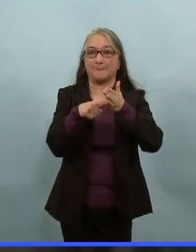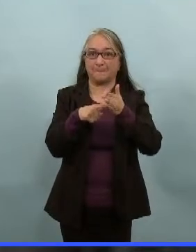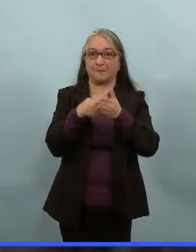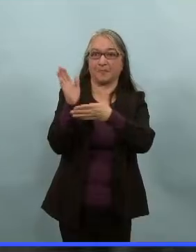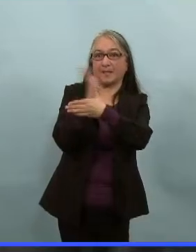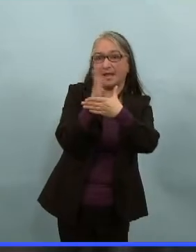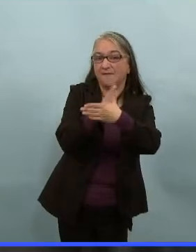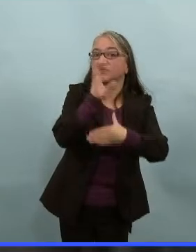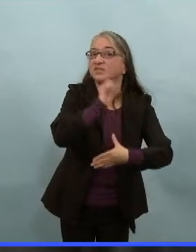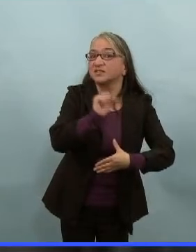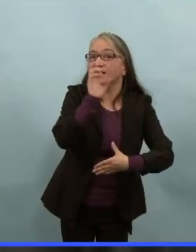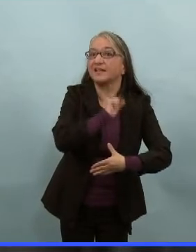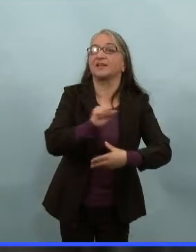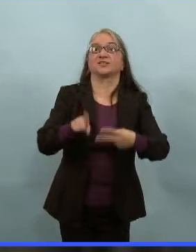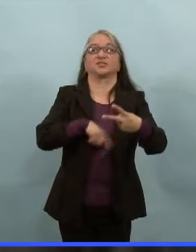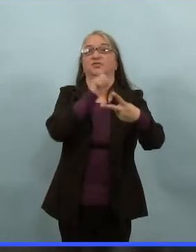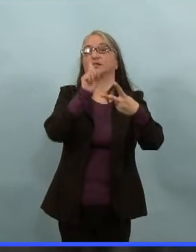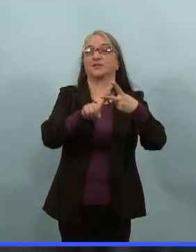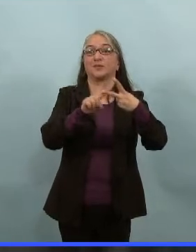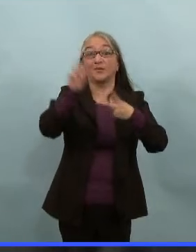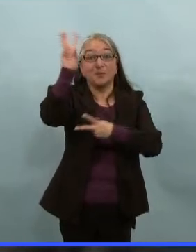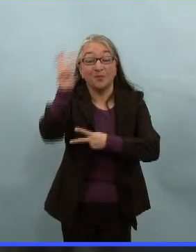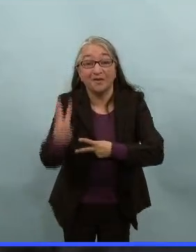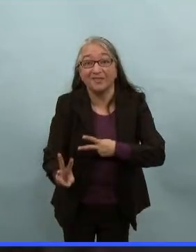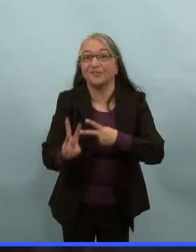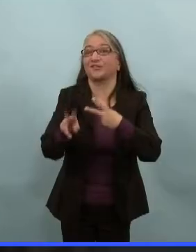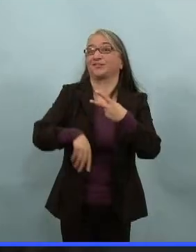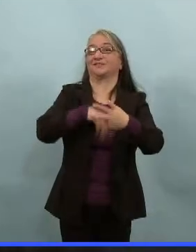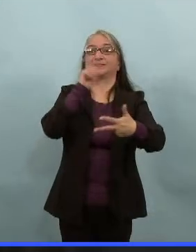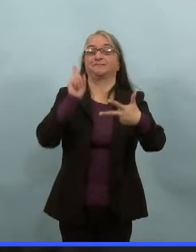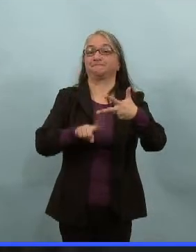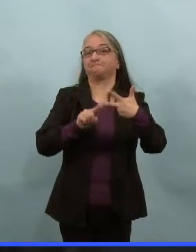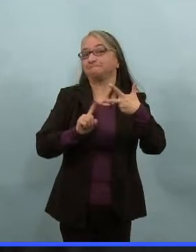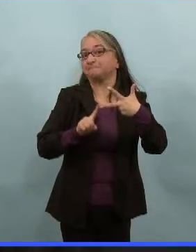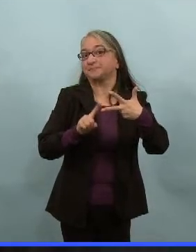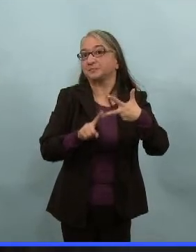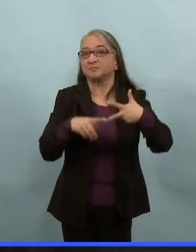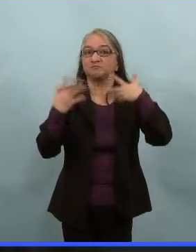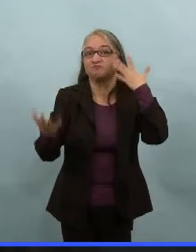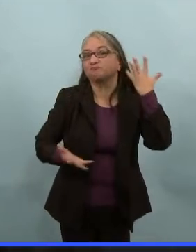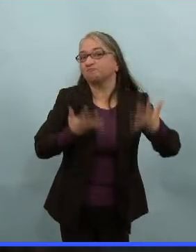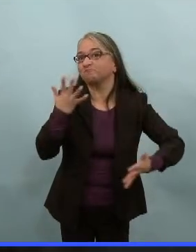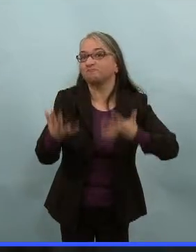about like our median age our weather whether maybe some issues we have in in our health care